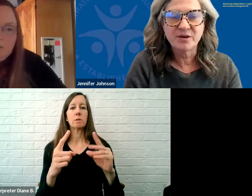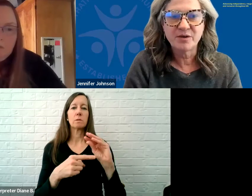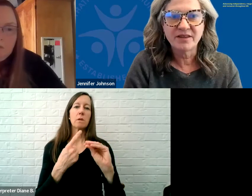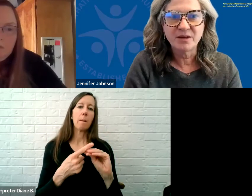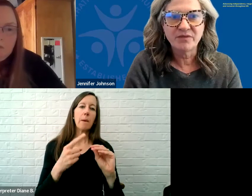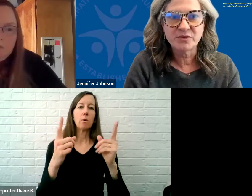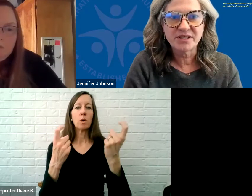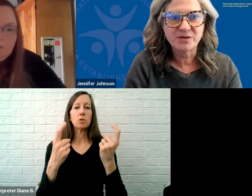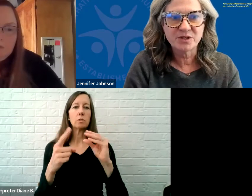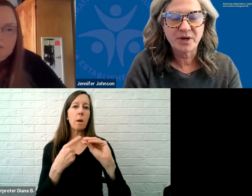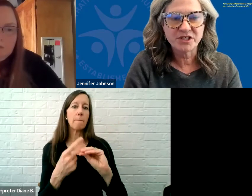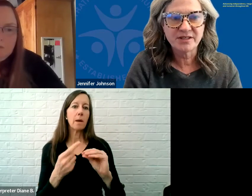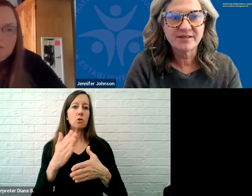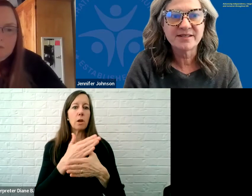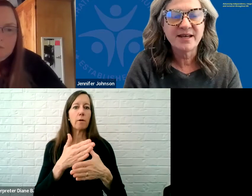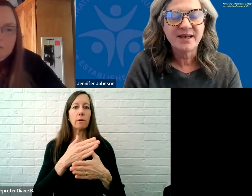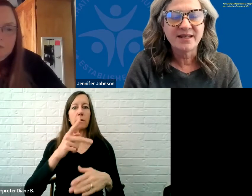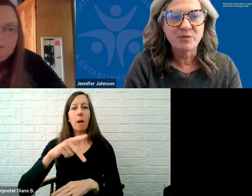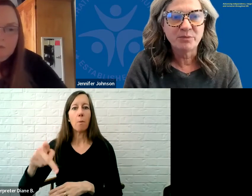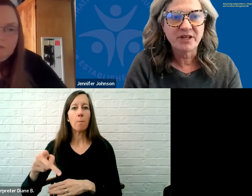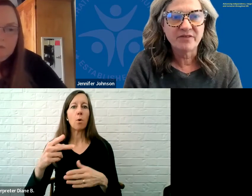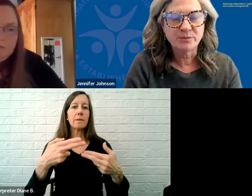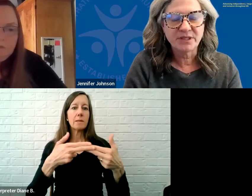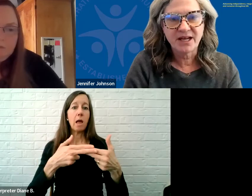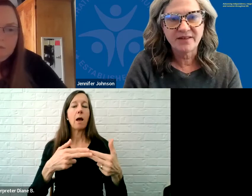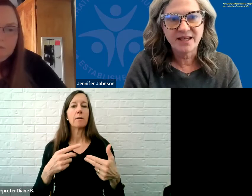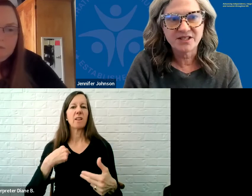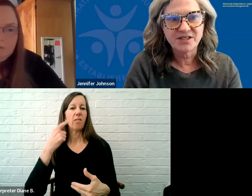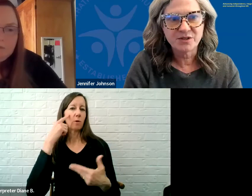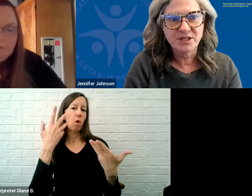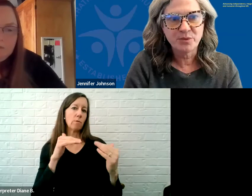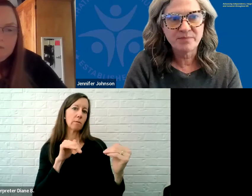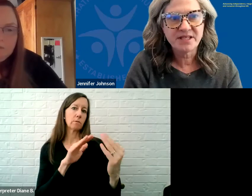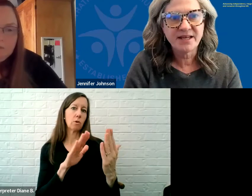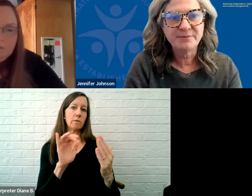So I think we've addressed those questions and they will be available on the Hsrc website.